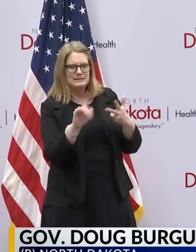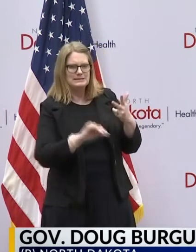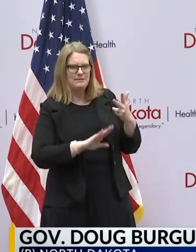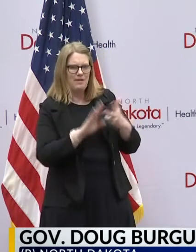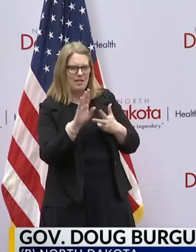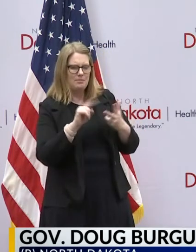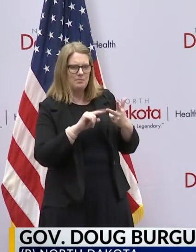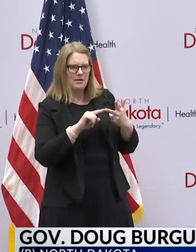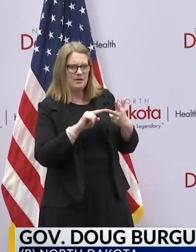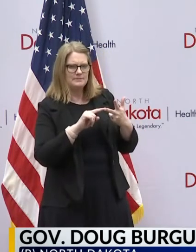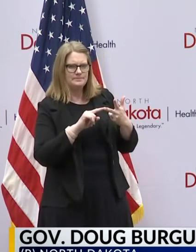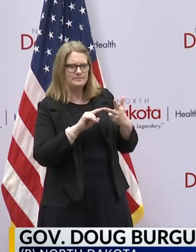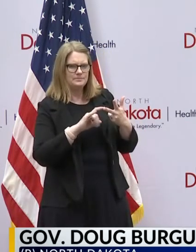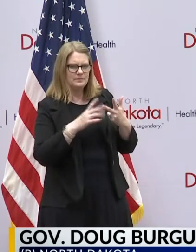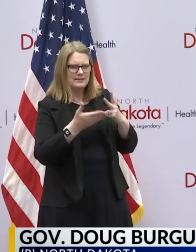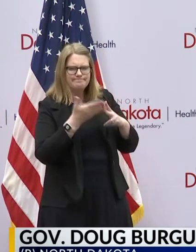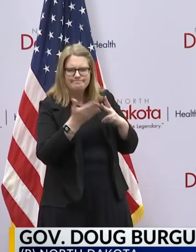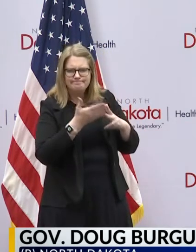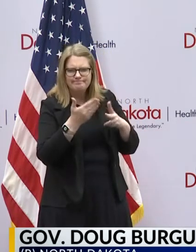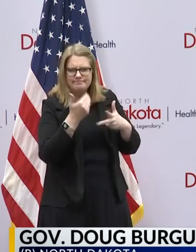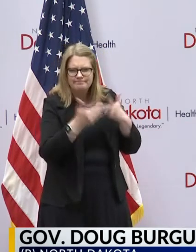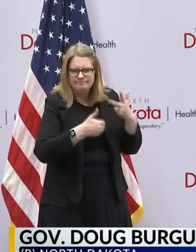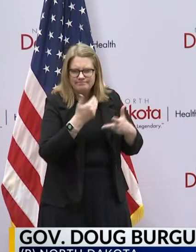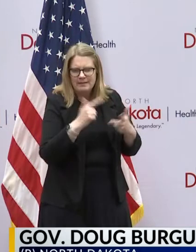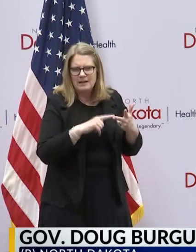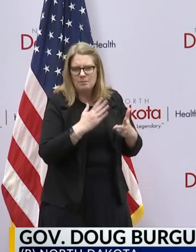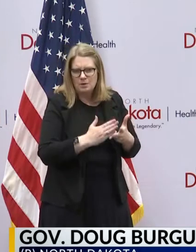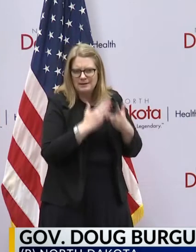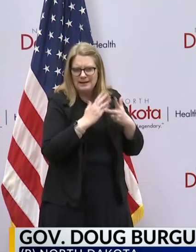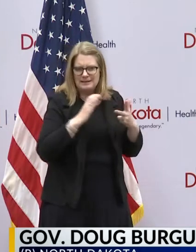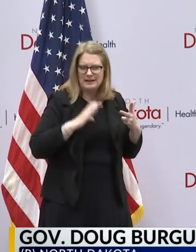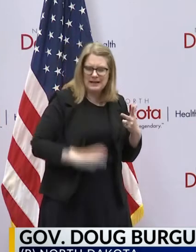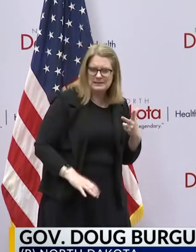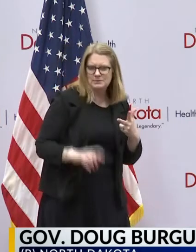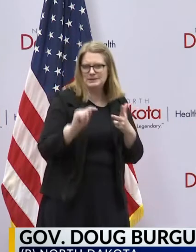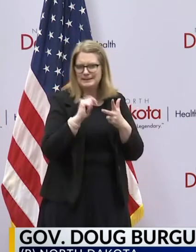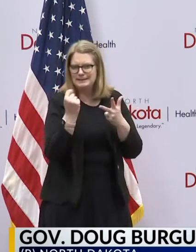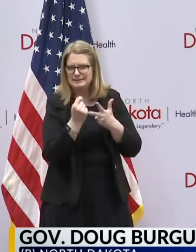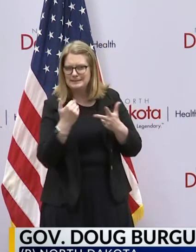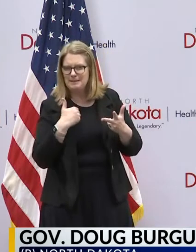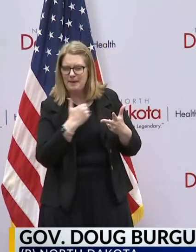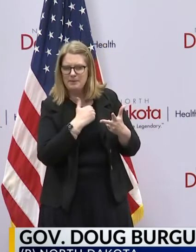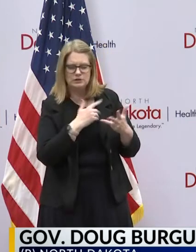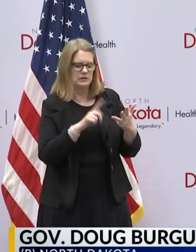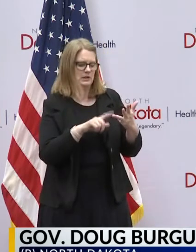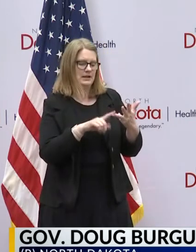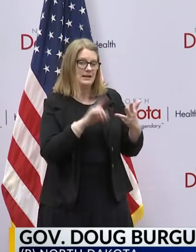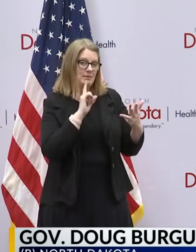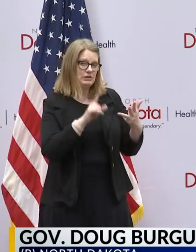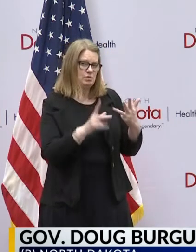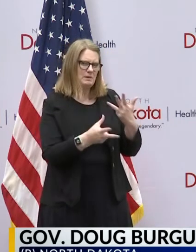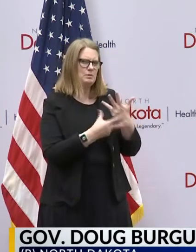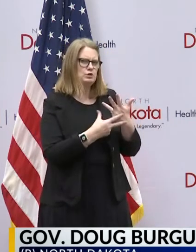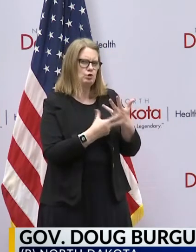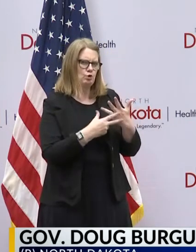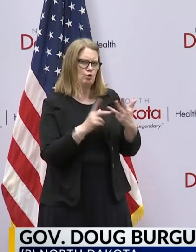UP OUR RESOURCES, CONTACT TRACING, AND GIVE BUSINESSES A CHANCE TO DEVELOP THEIR OPERATING PROCEDURES THAT PROTECT THEIRS CUSTOMERS AND